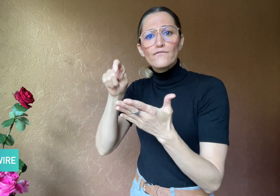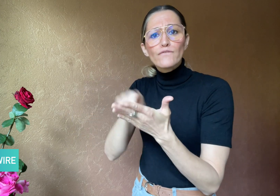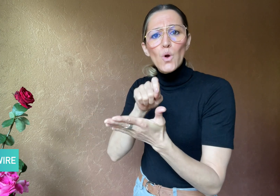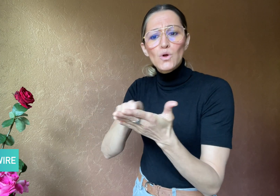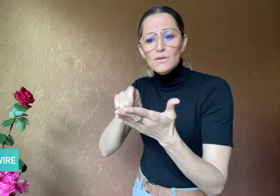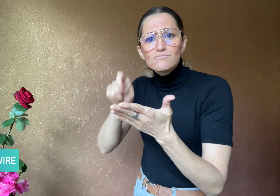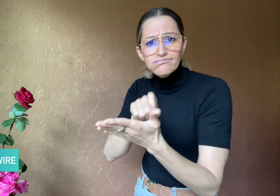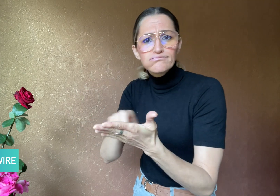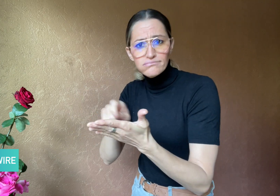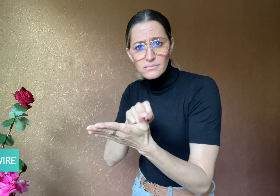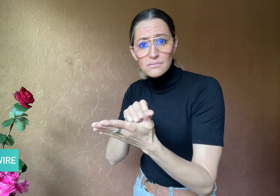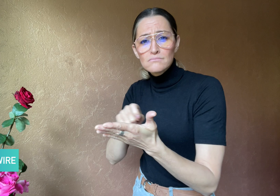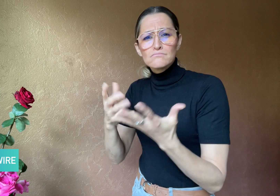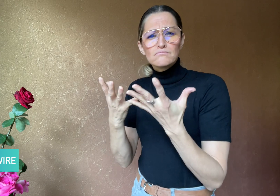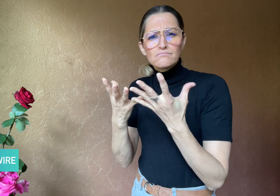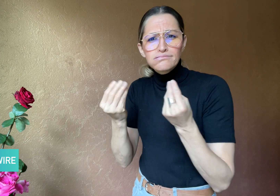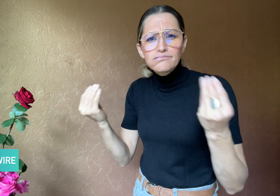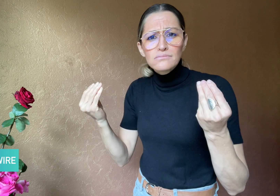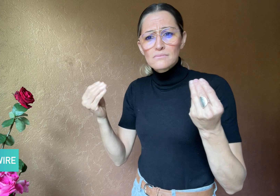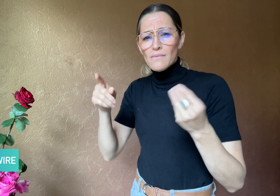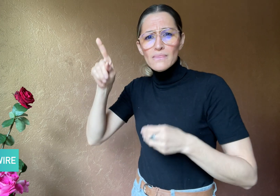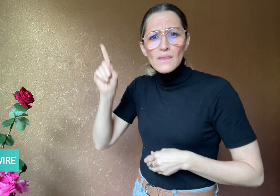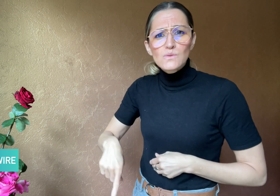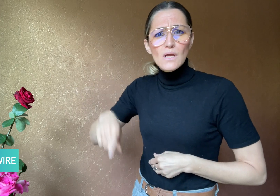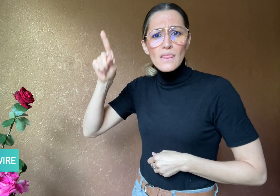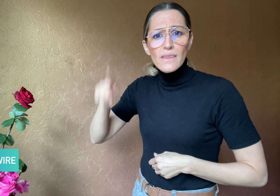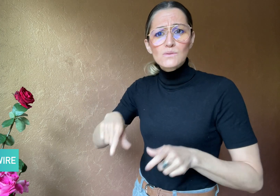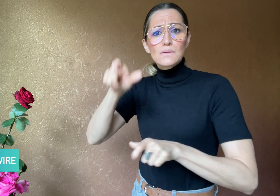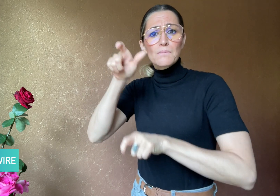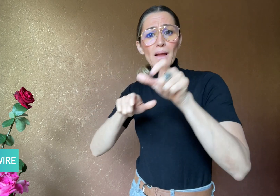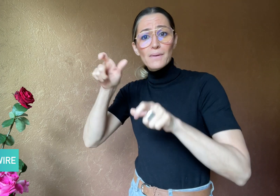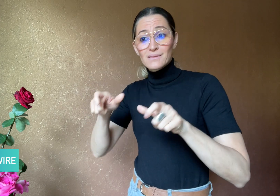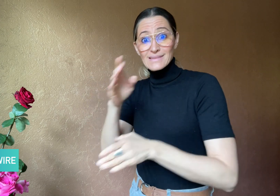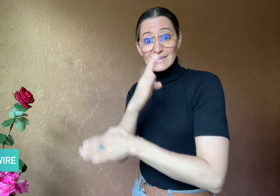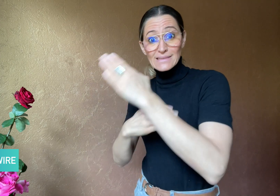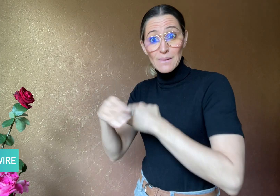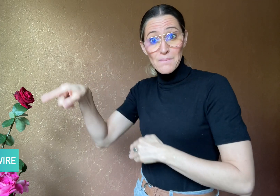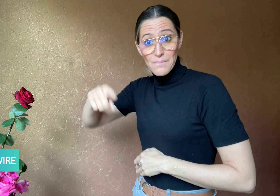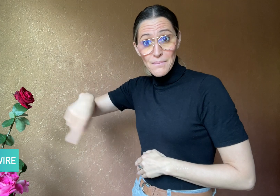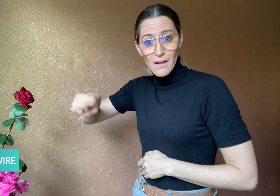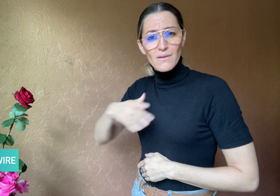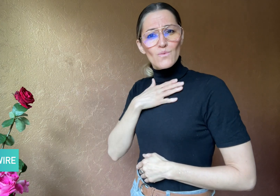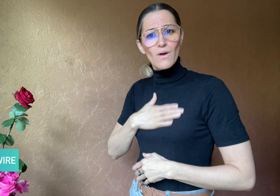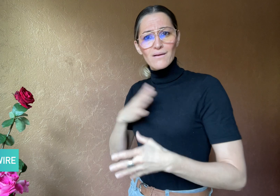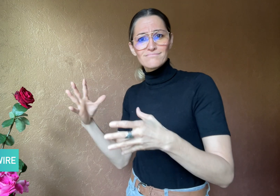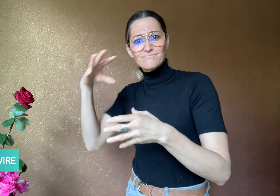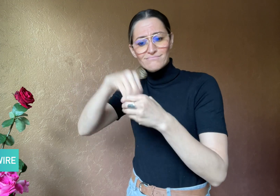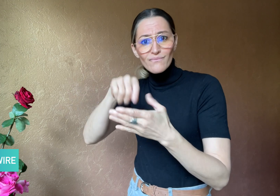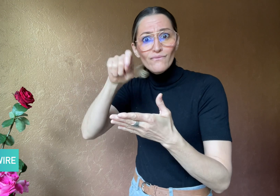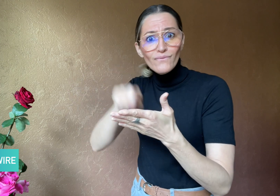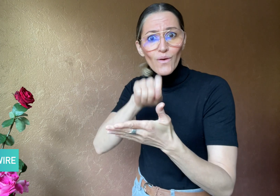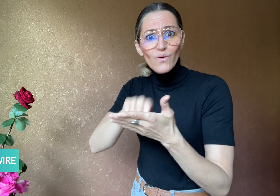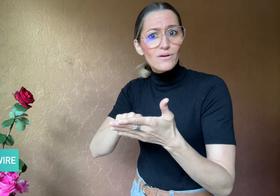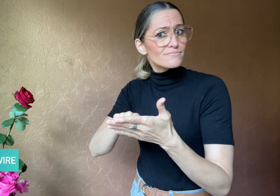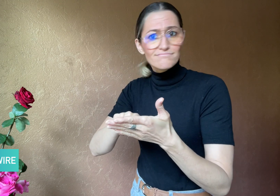in Iraq were excluded from the country’s Parliamentary elections.